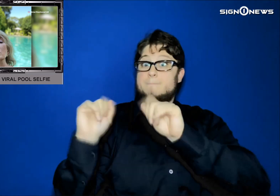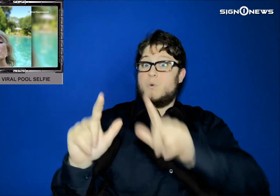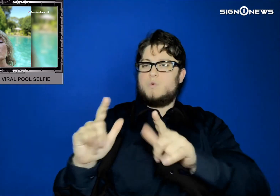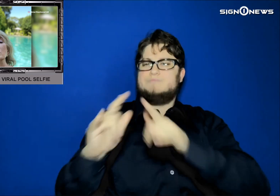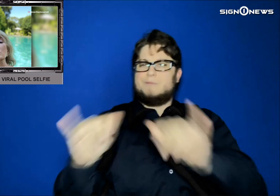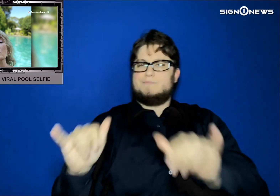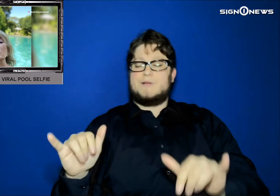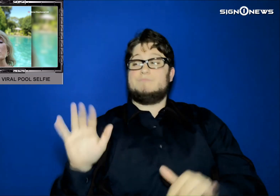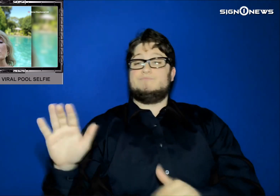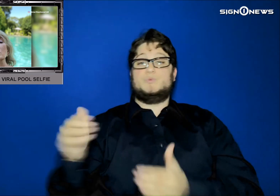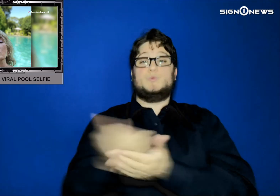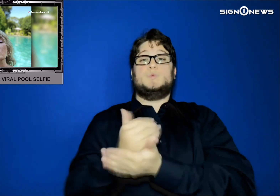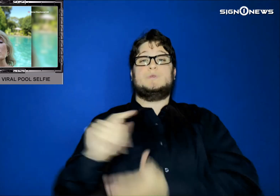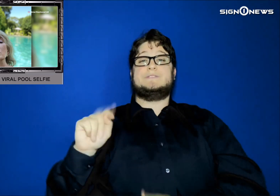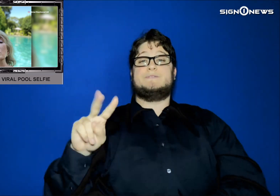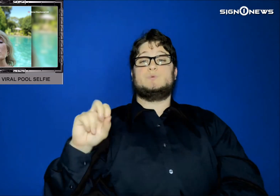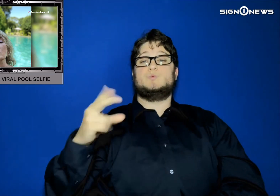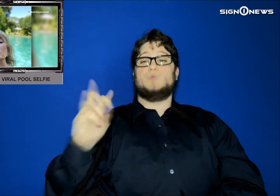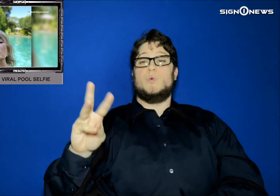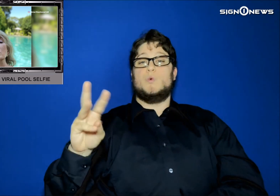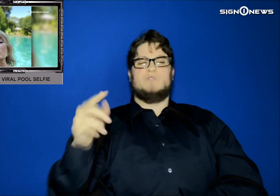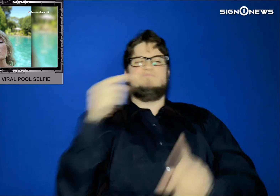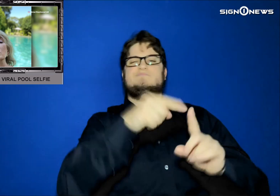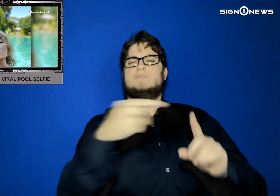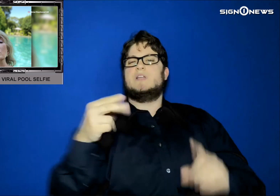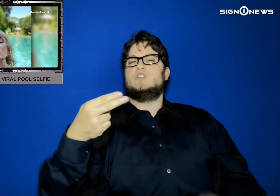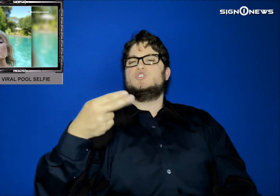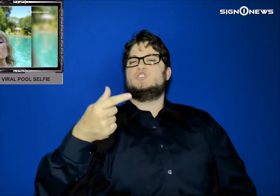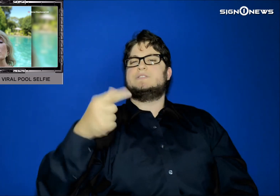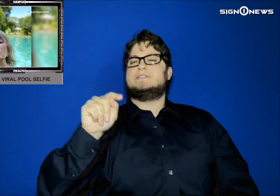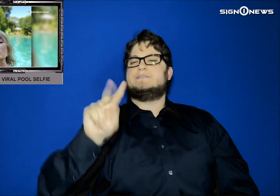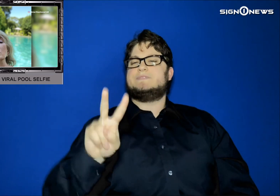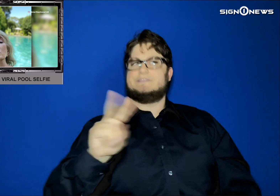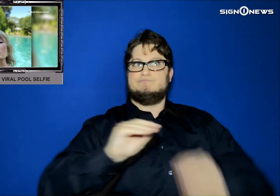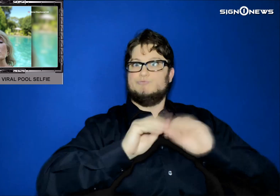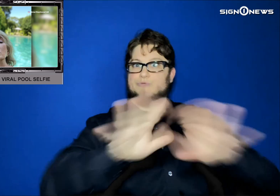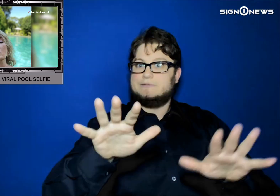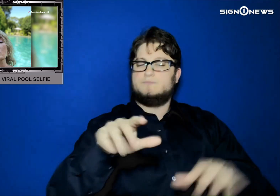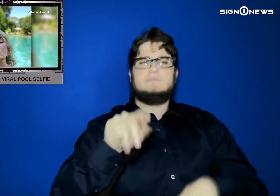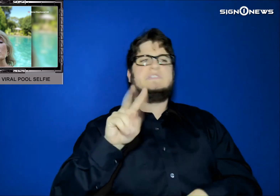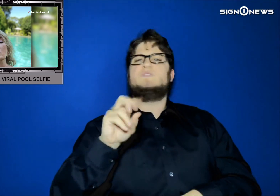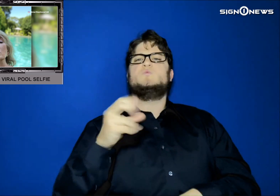The post comes to Stewart launches a new show on HGTV.